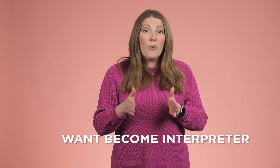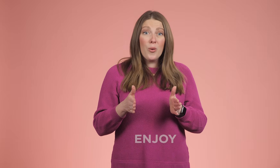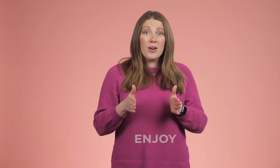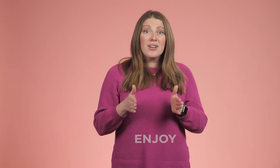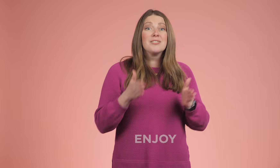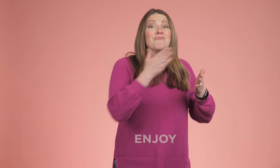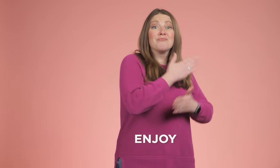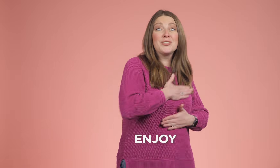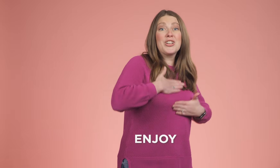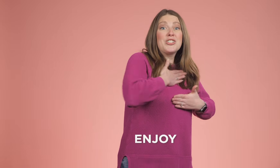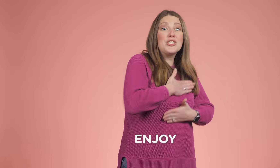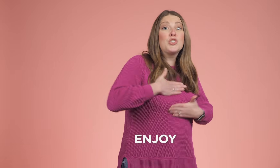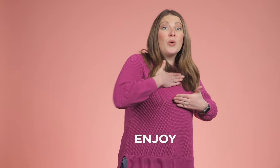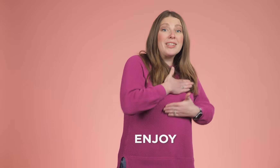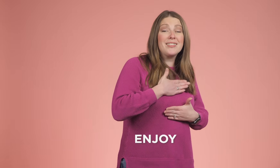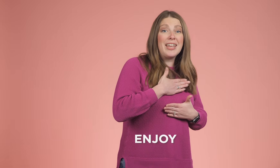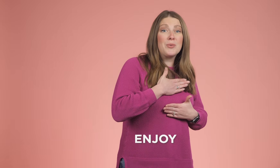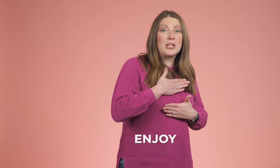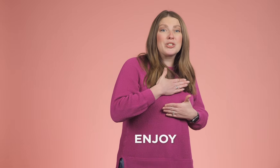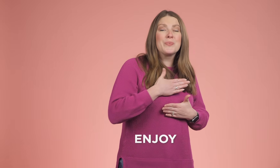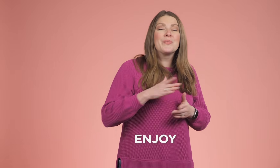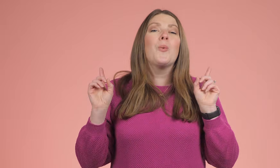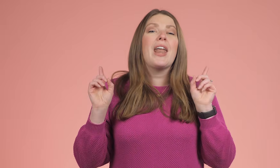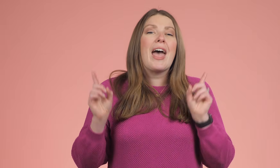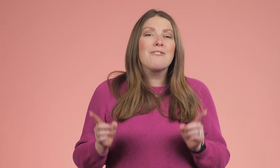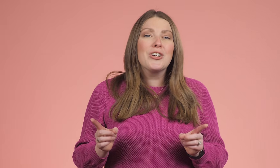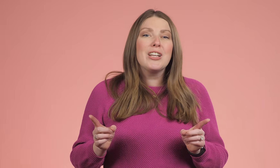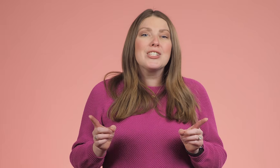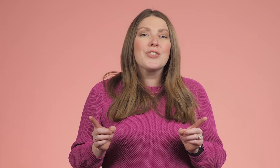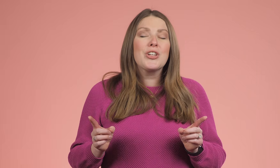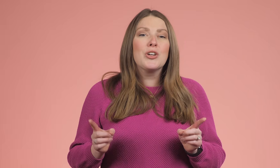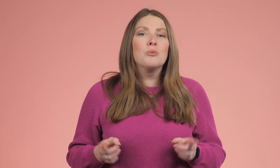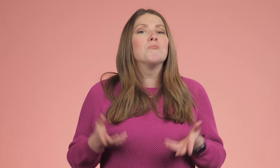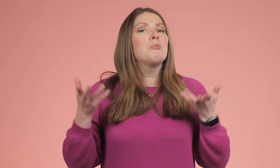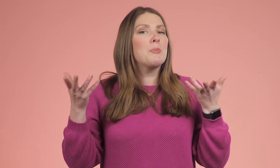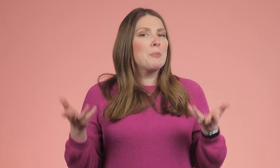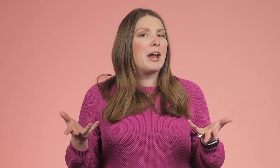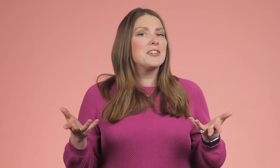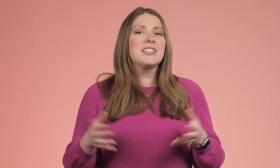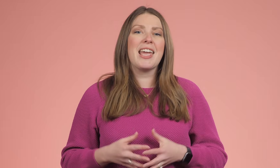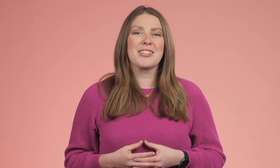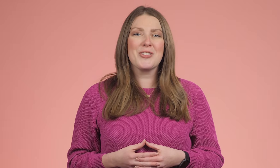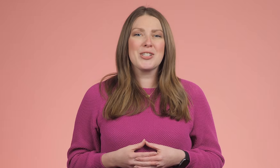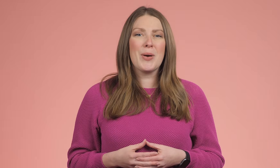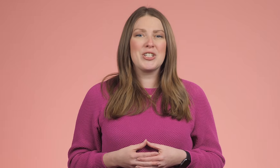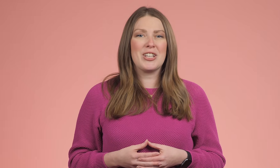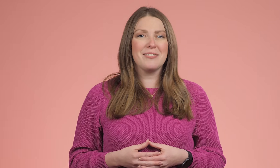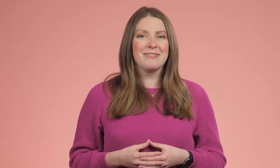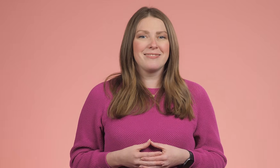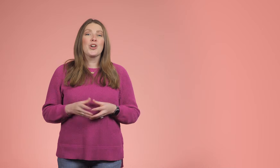or just enjoying the language, whatever it is for you. Be prepared to answer this question.